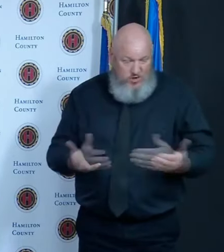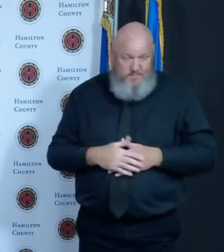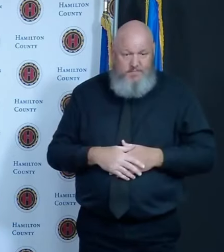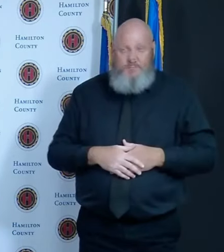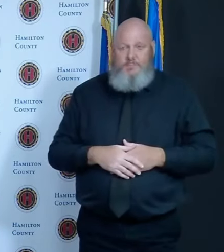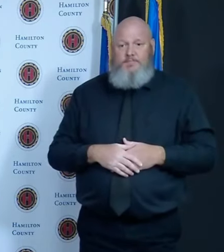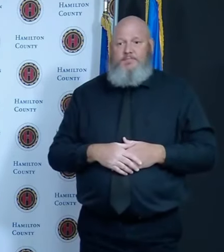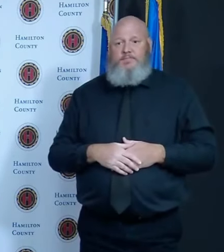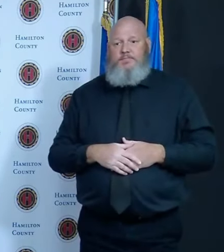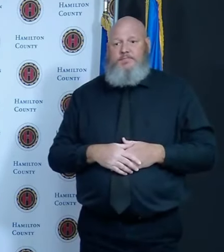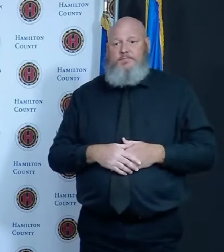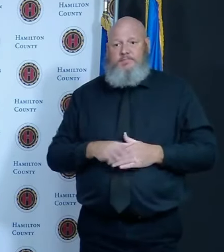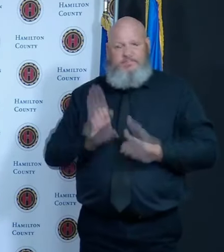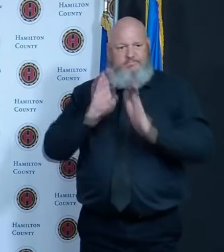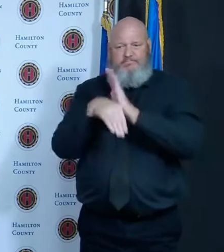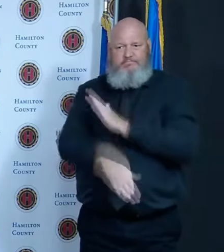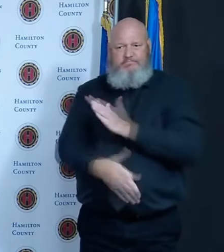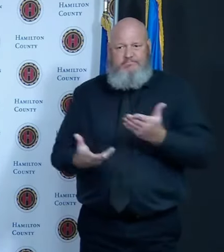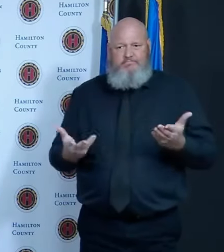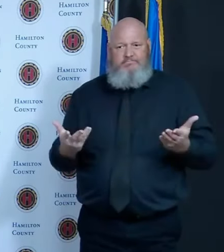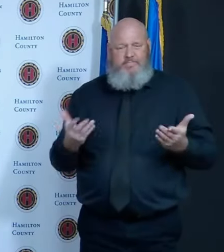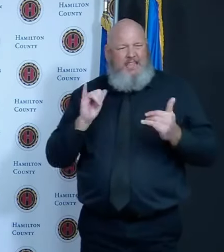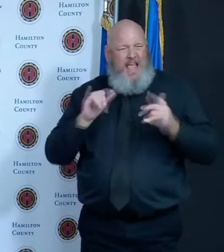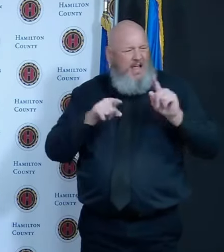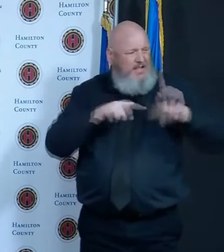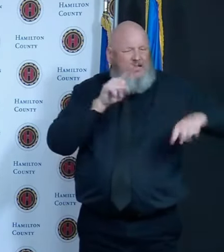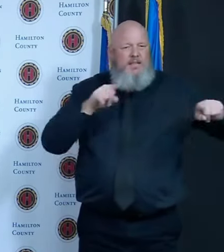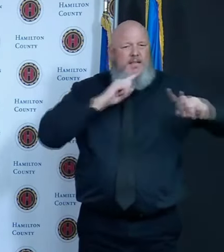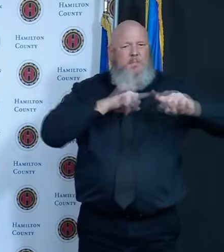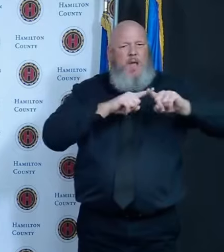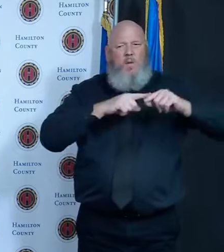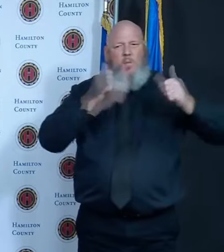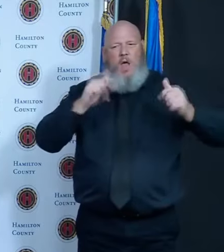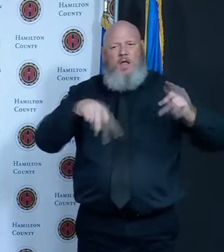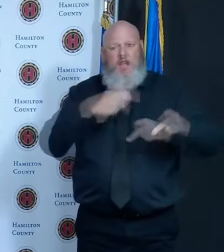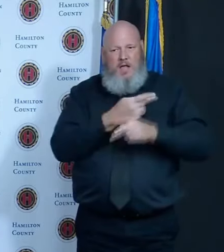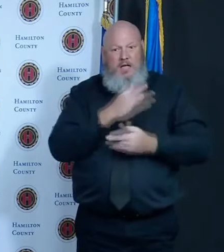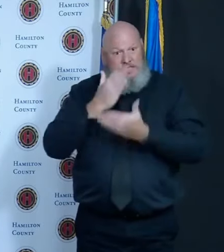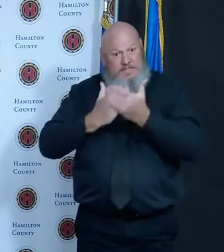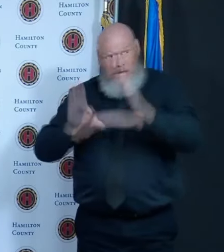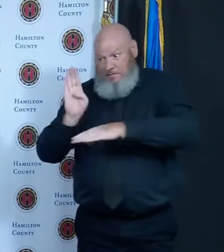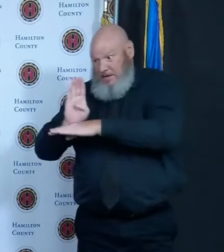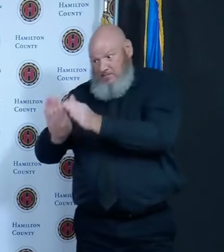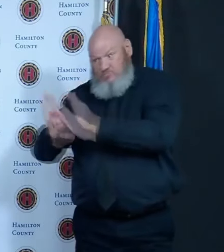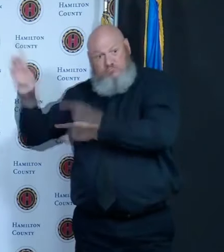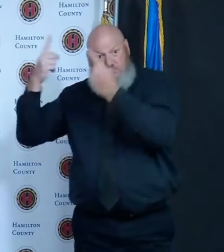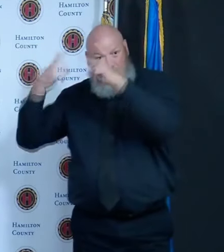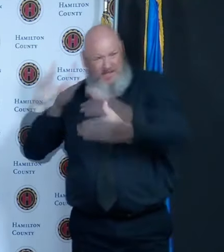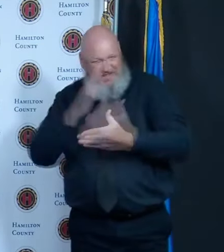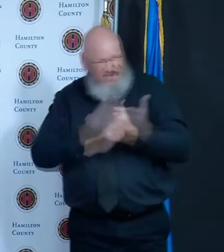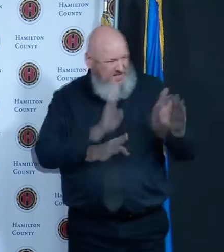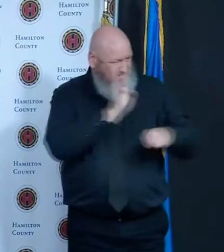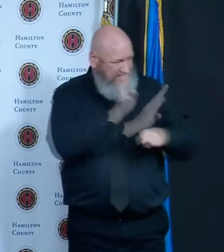those types of industries are really really suffering a great deal thank you and Chris let